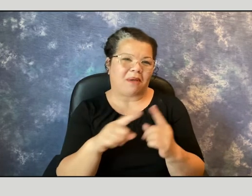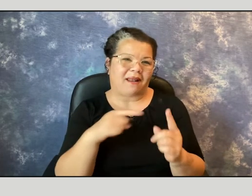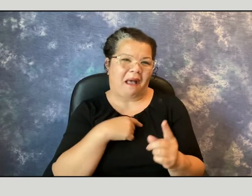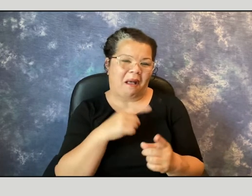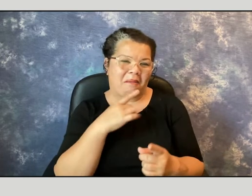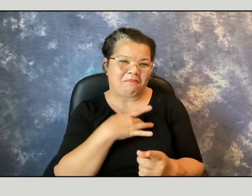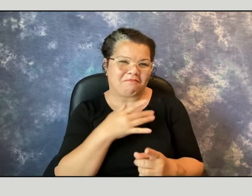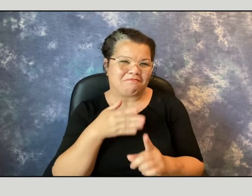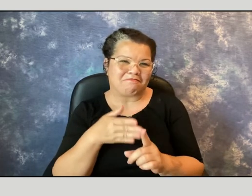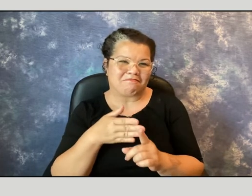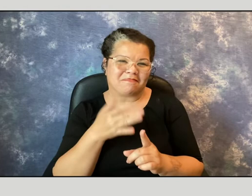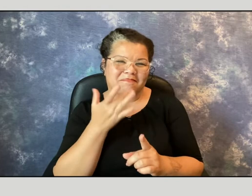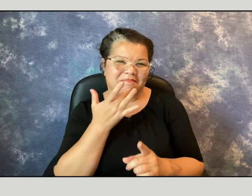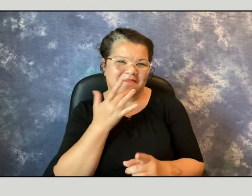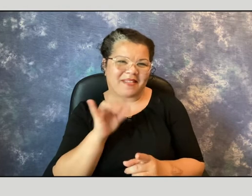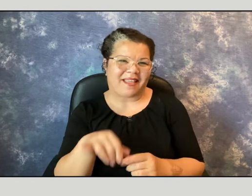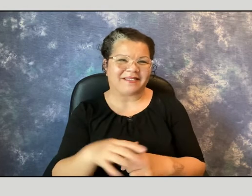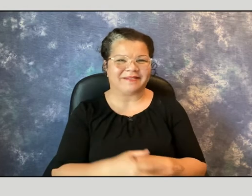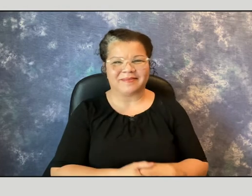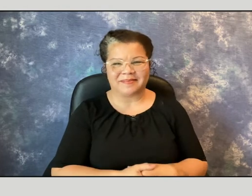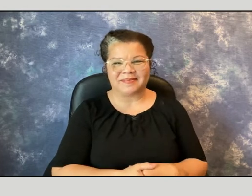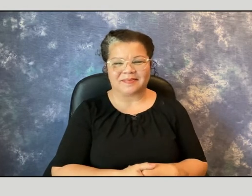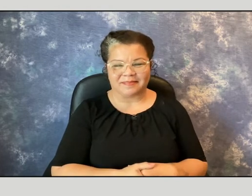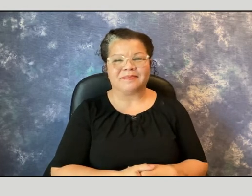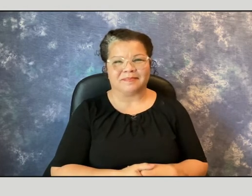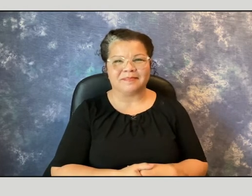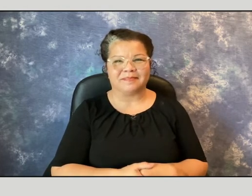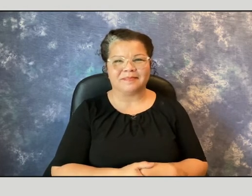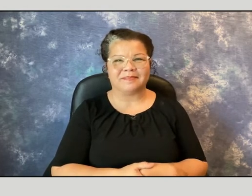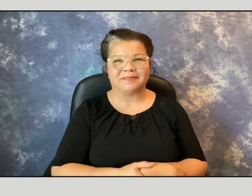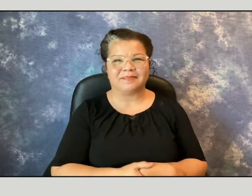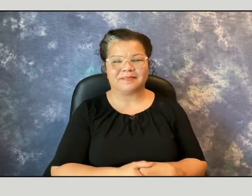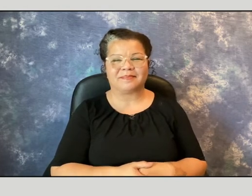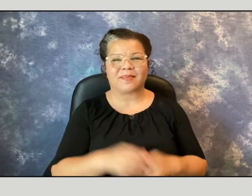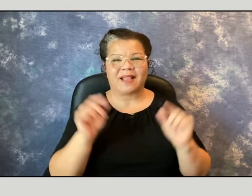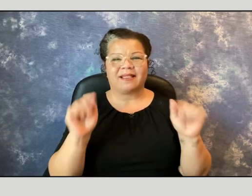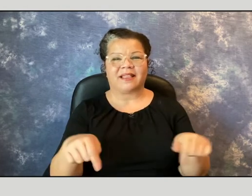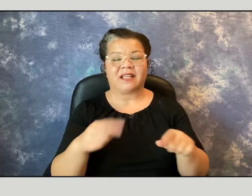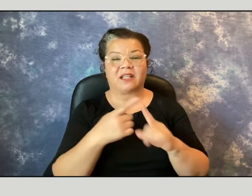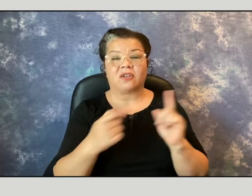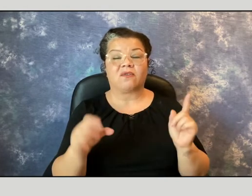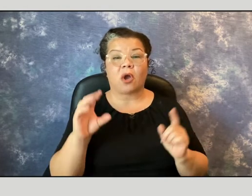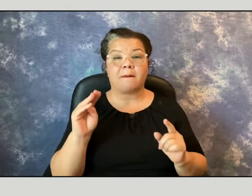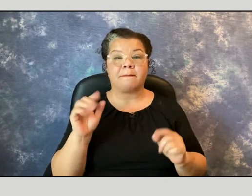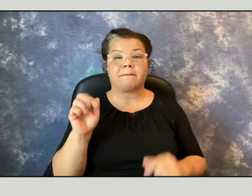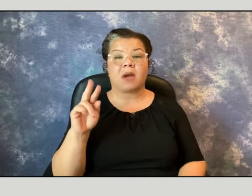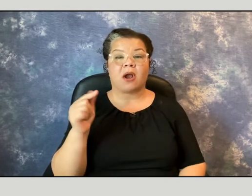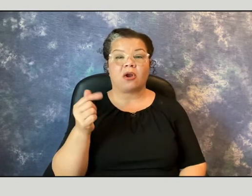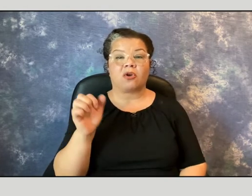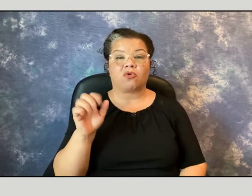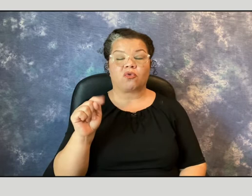Wonderful. This is from Margaret Doyle at Aliada, who asks,